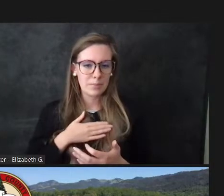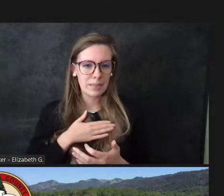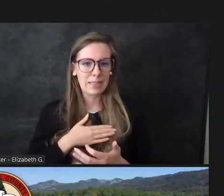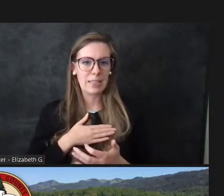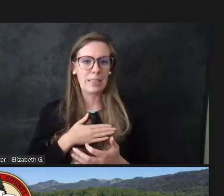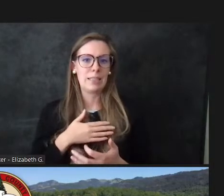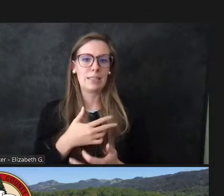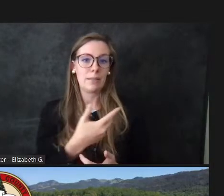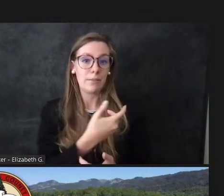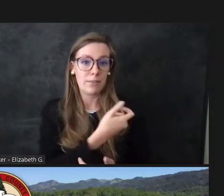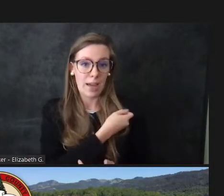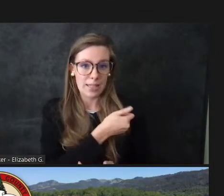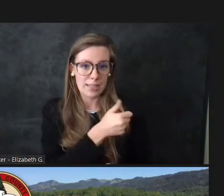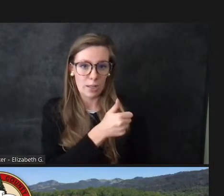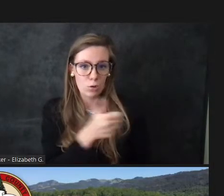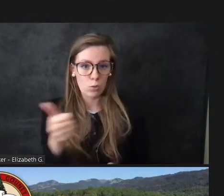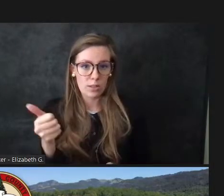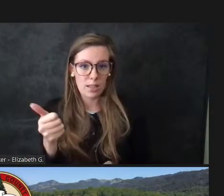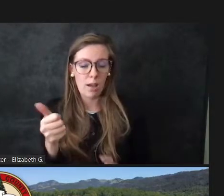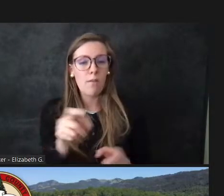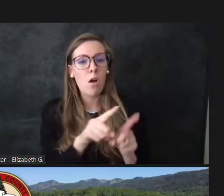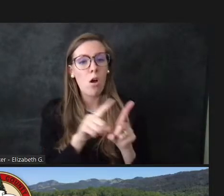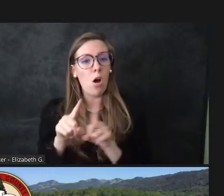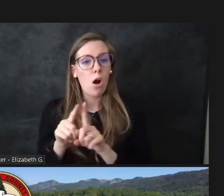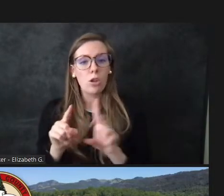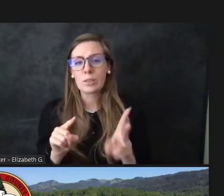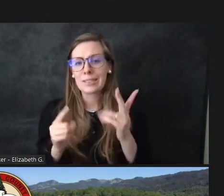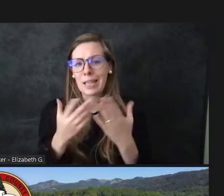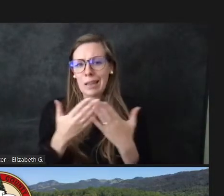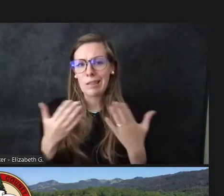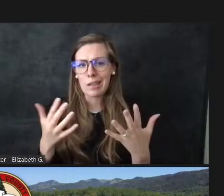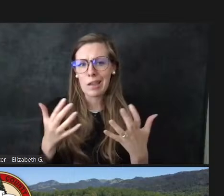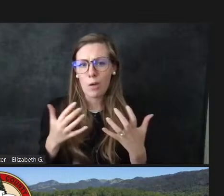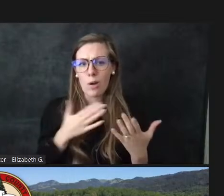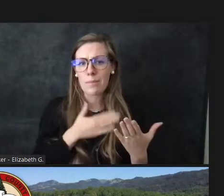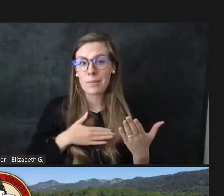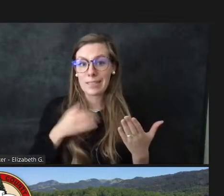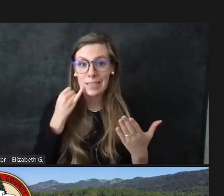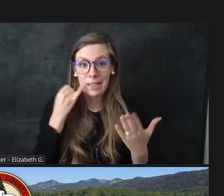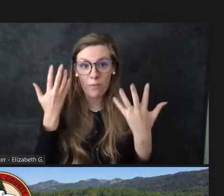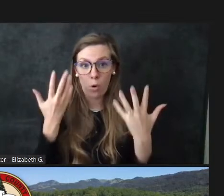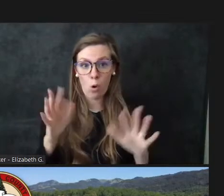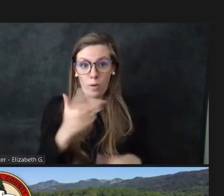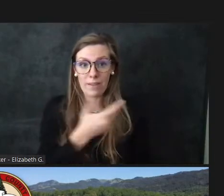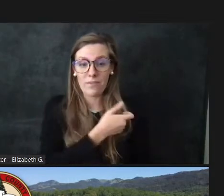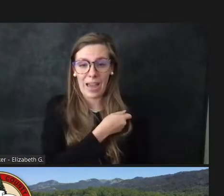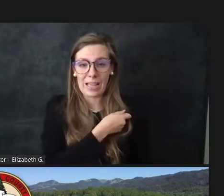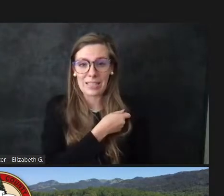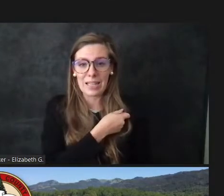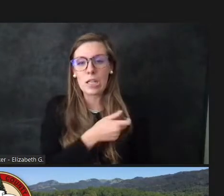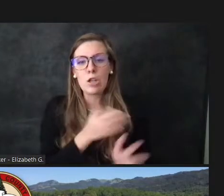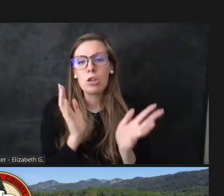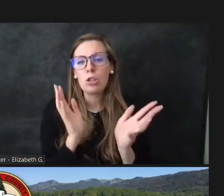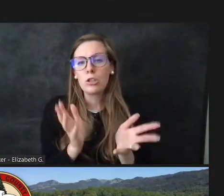Plus, also, I would like to ask you that if you are already vaccinated, that you talk to someone who is not vaccinated.